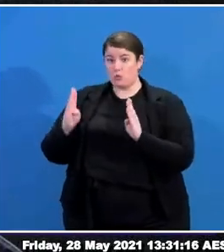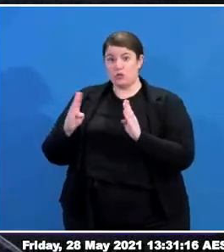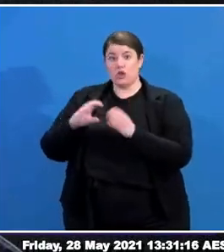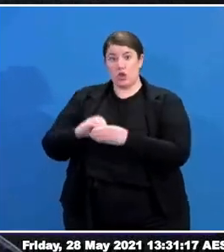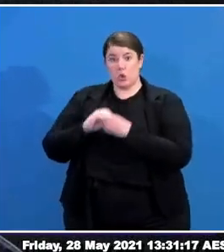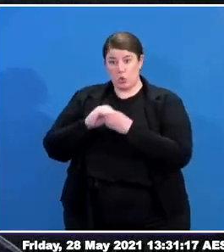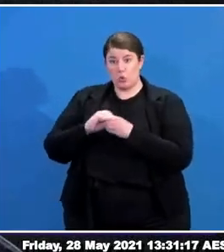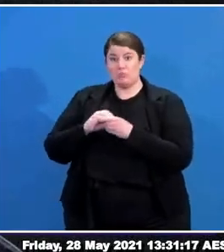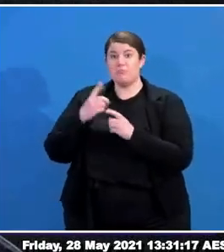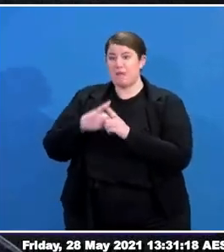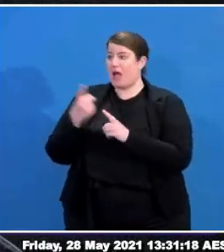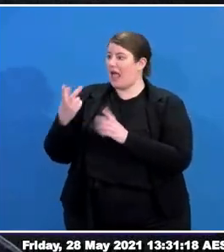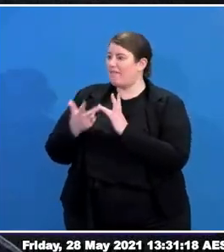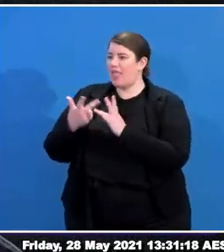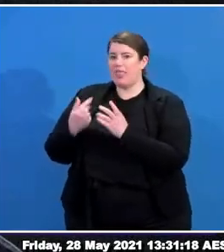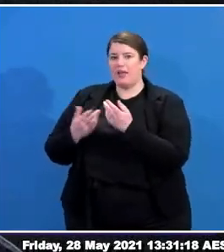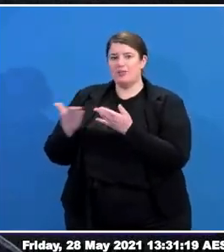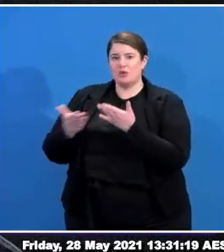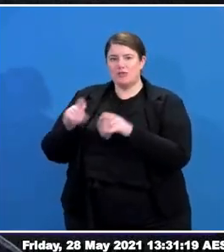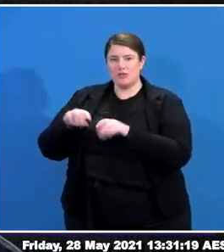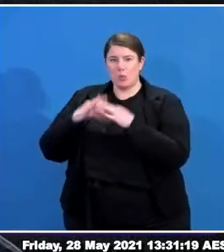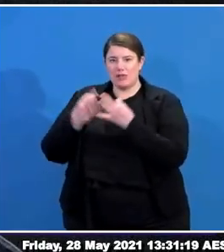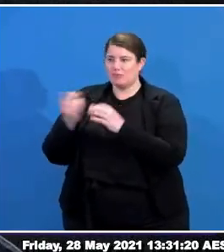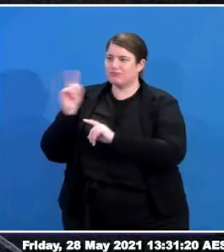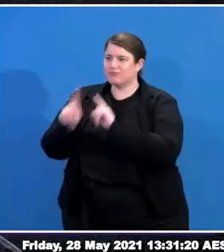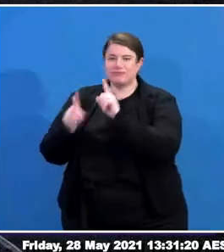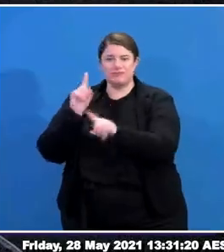specific capacity-building support in a participant's plan, so a different